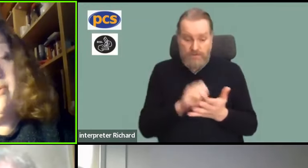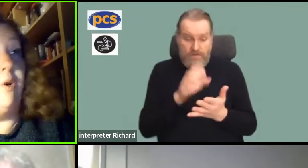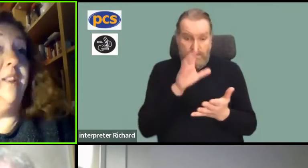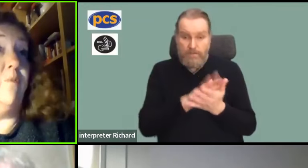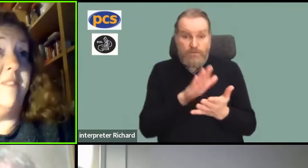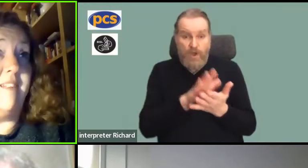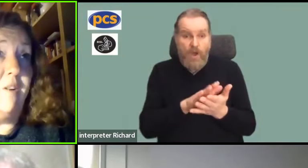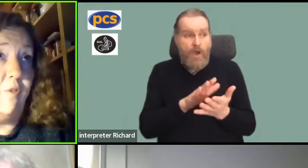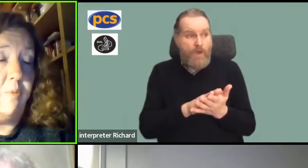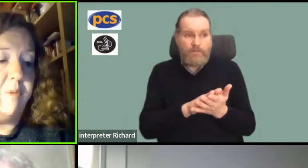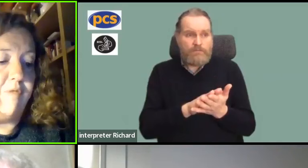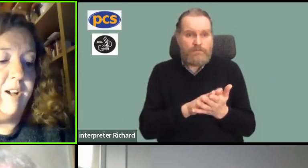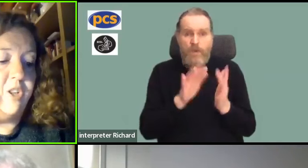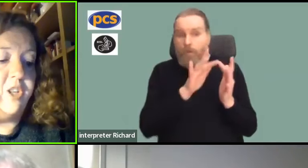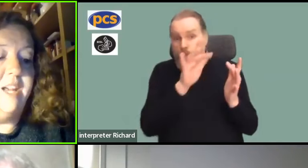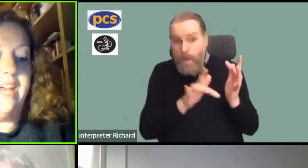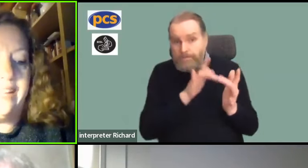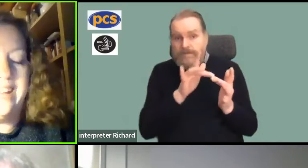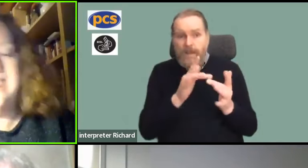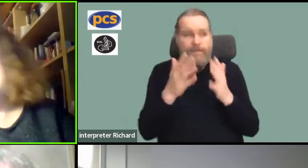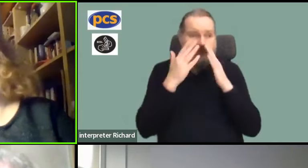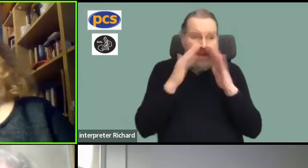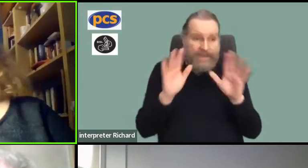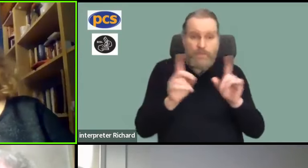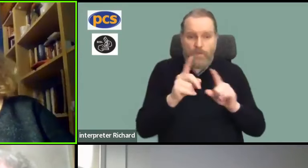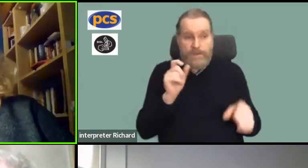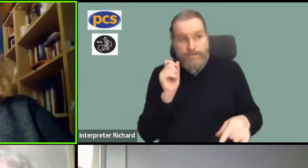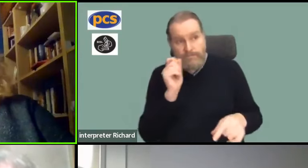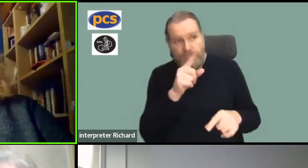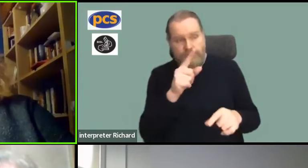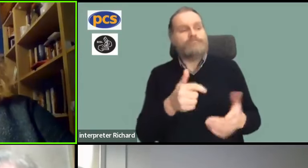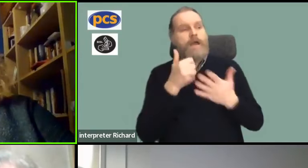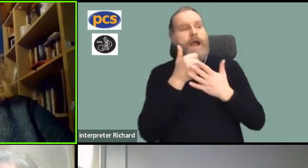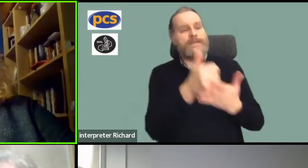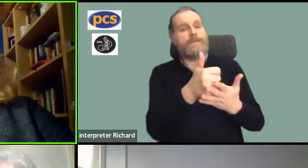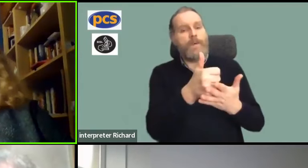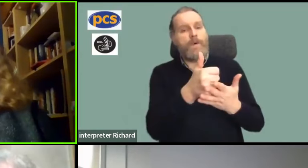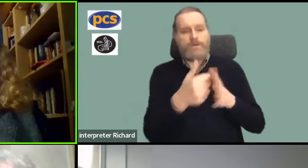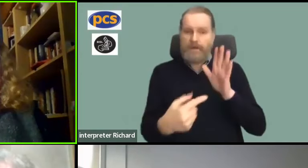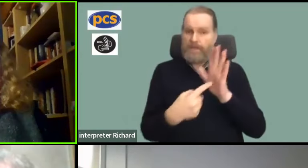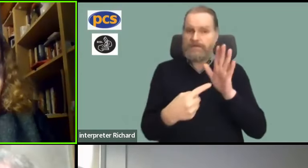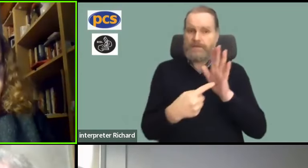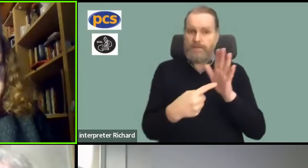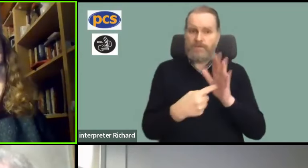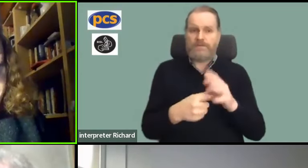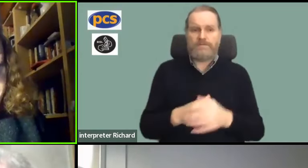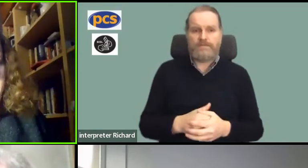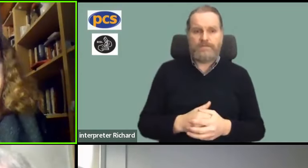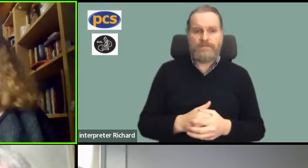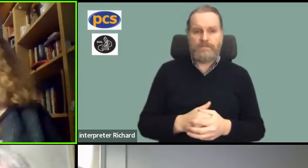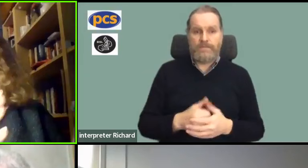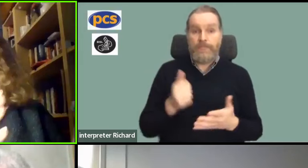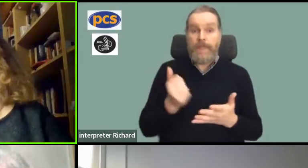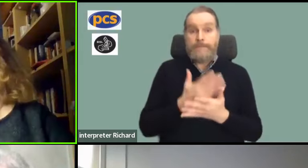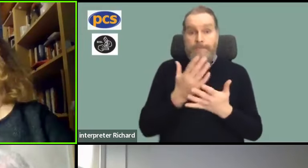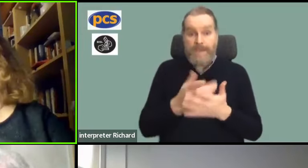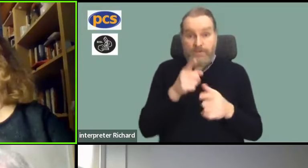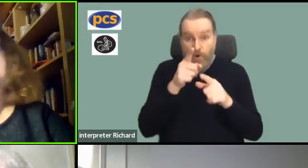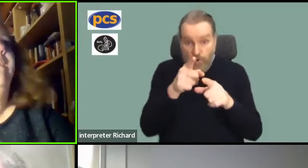quite likely a messages support t just on on behalf of you rt just on on behalf of you, either from yourself or from your branch again. Well, we will be really important, and we can make sure that those